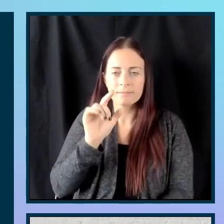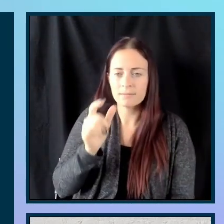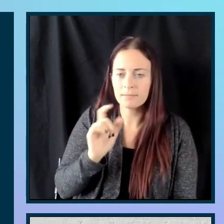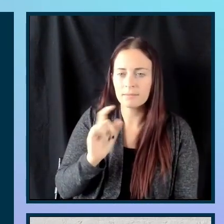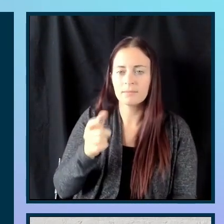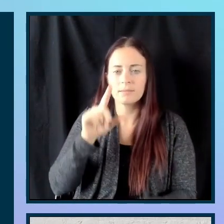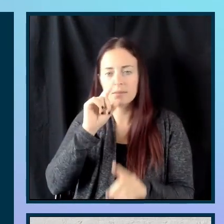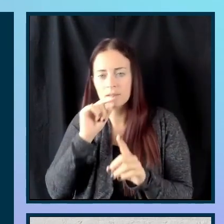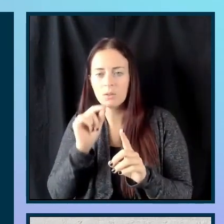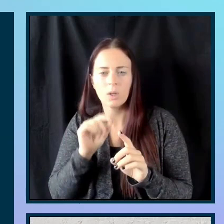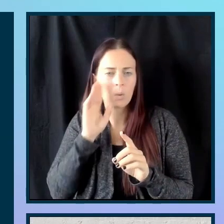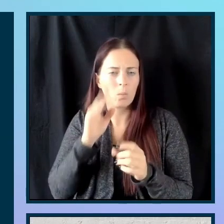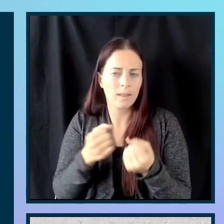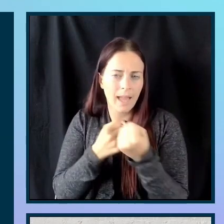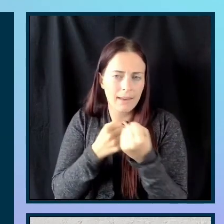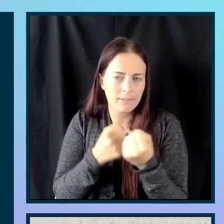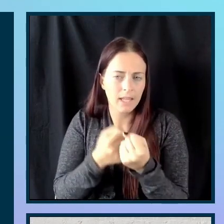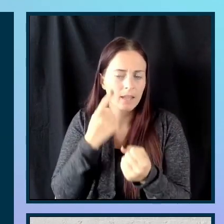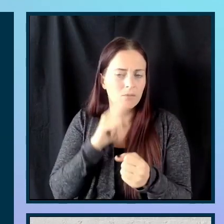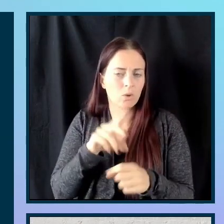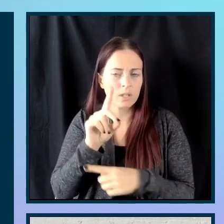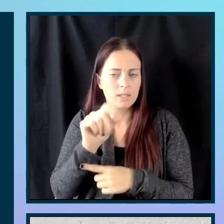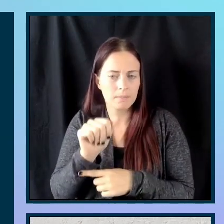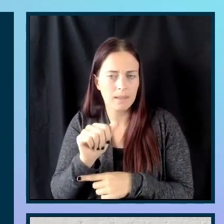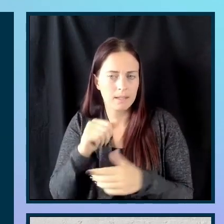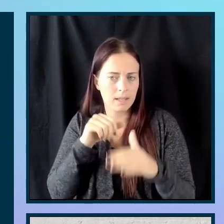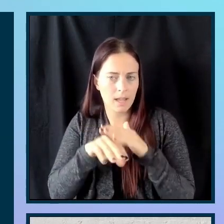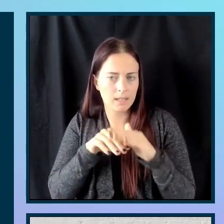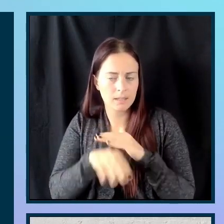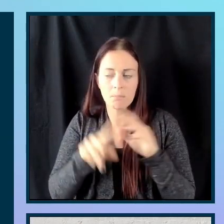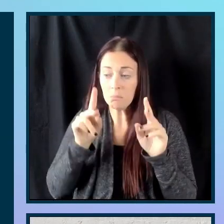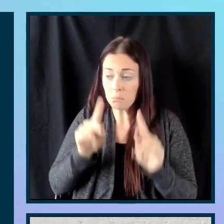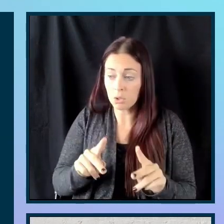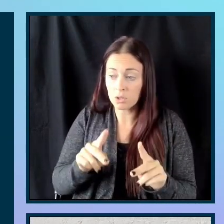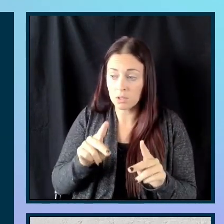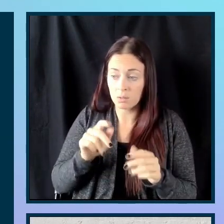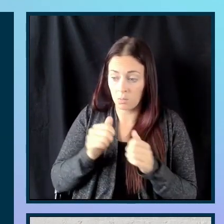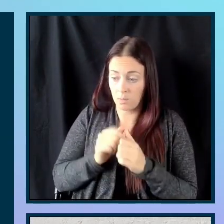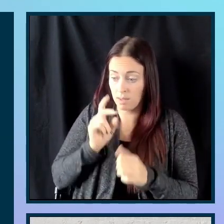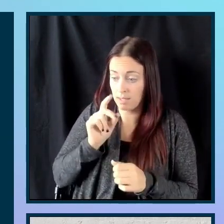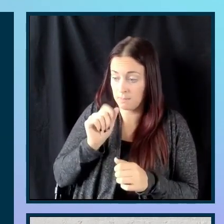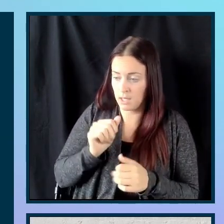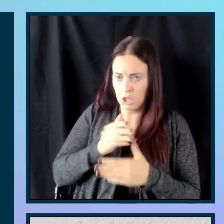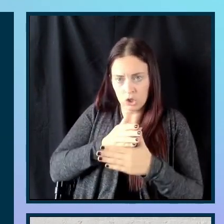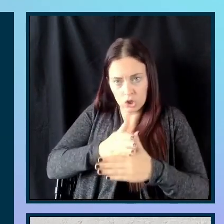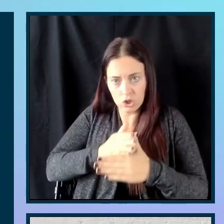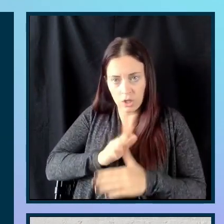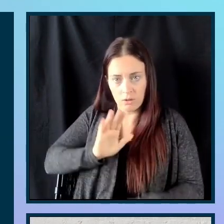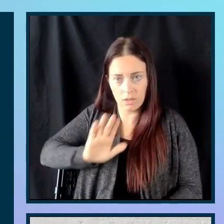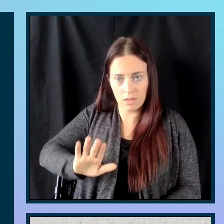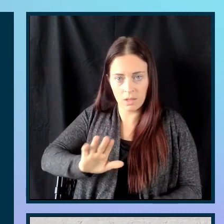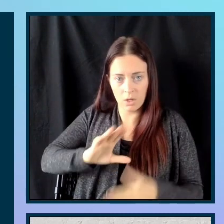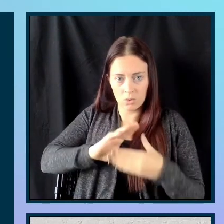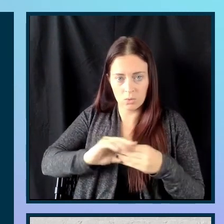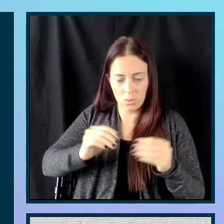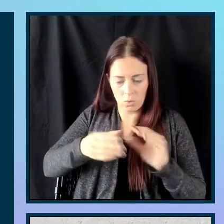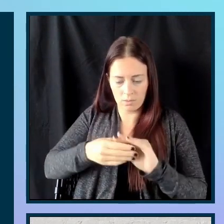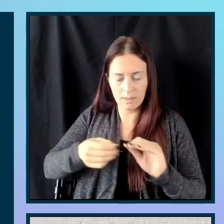They could also be a person with a disability who is sharing their own story. All stories help the business understand their users